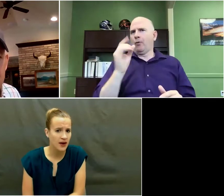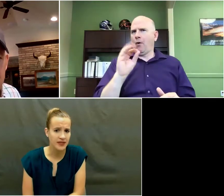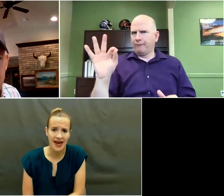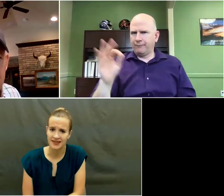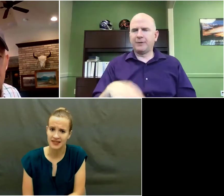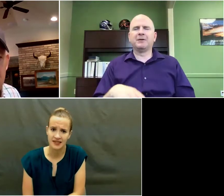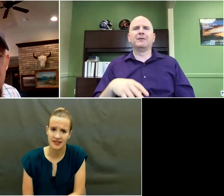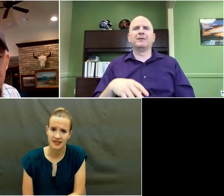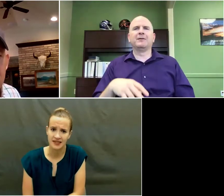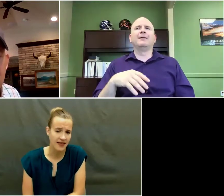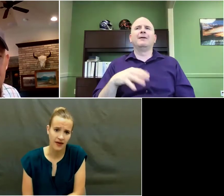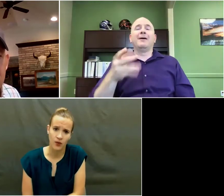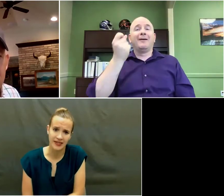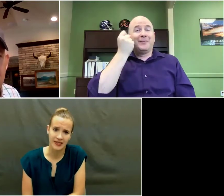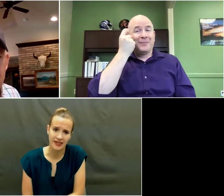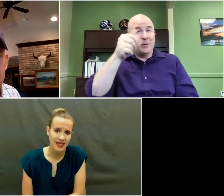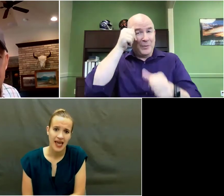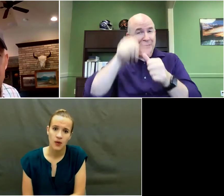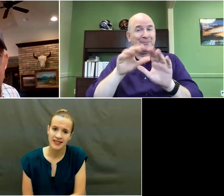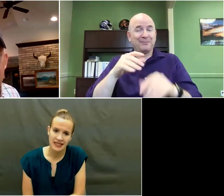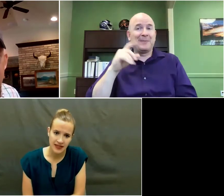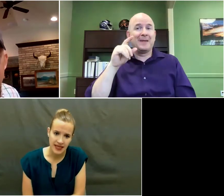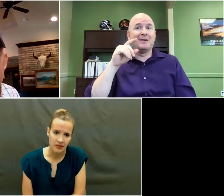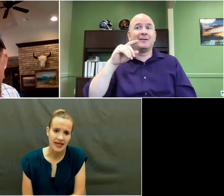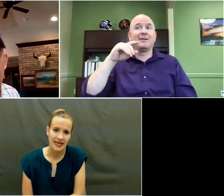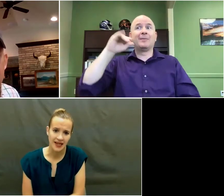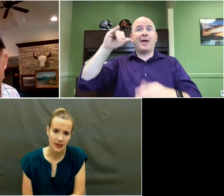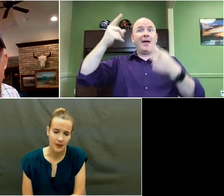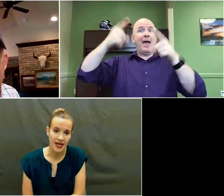it was an accident. I think everyone did. It wasn't until the second plane hit that we realized